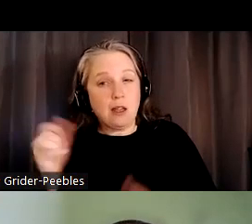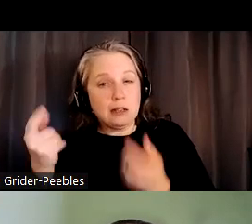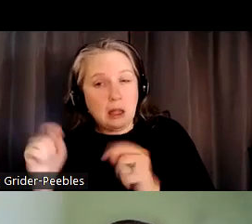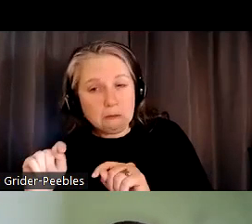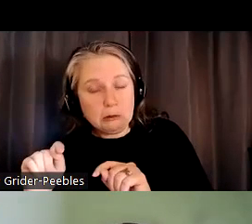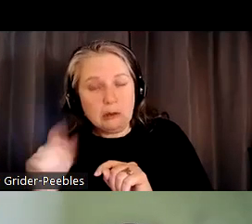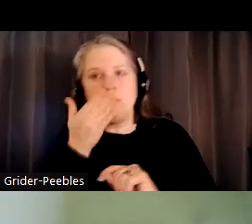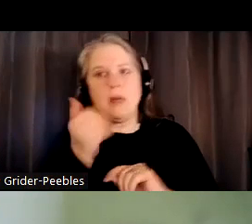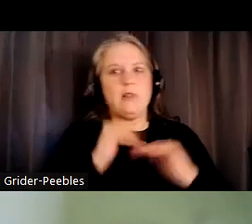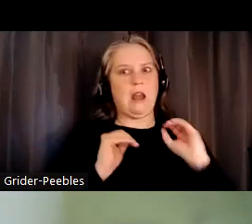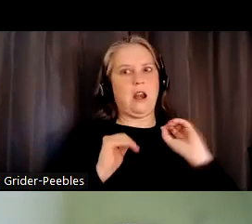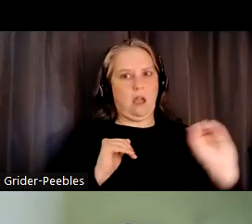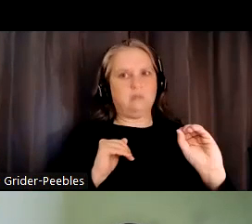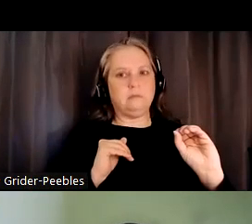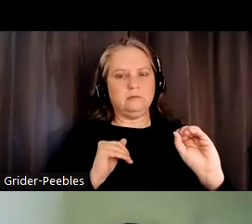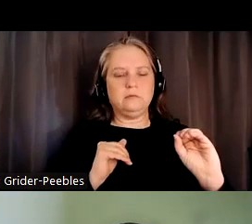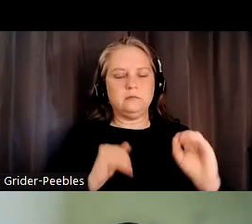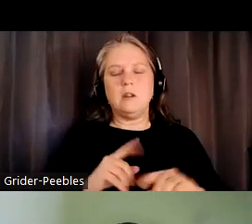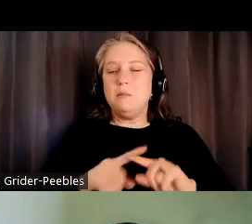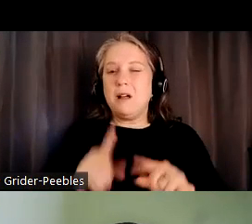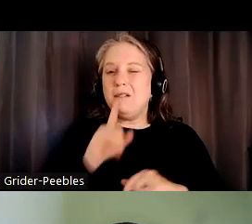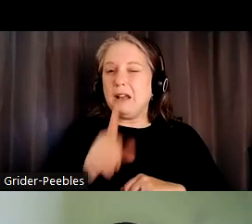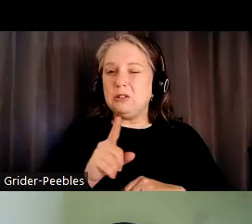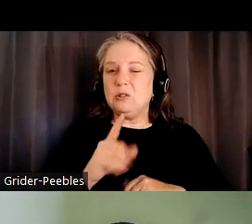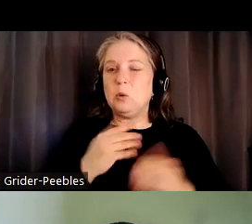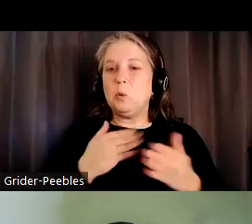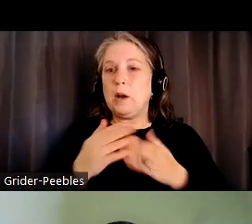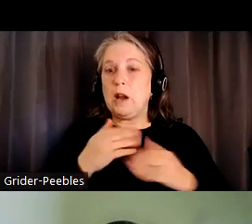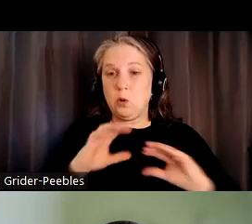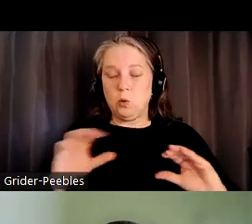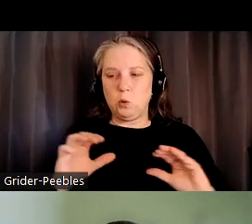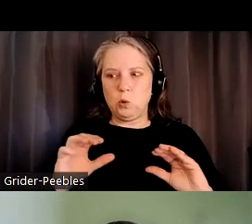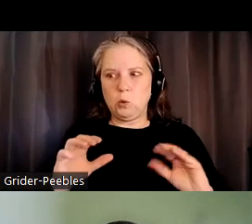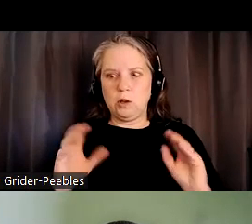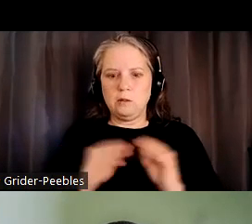Ensuring that whatever you do is coming from a place of nonjudgment and